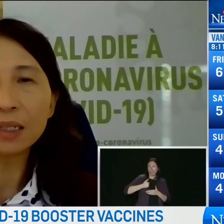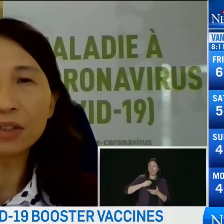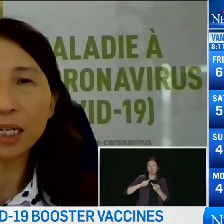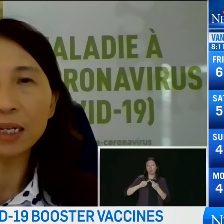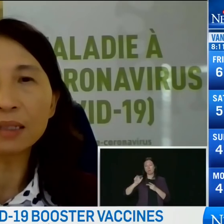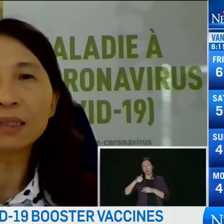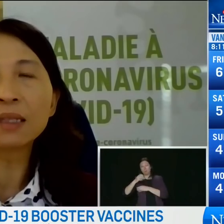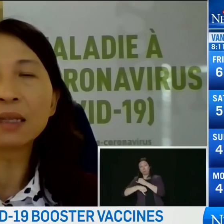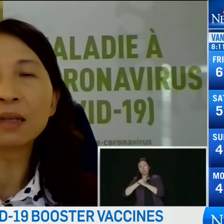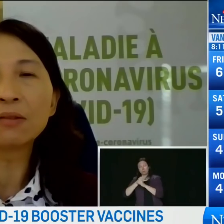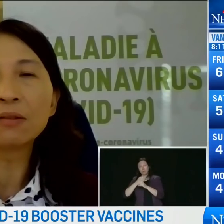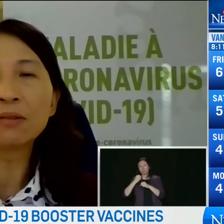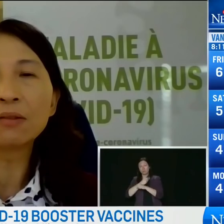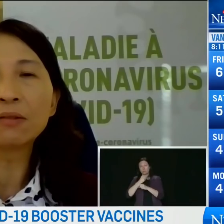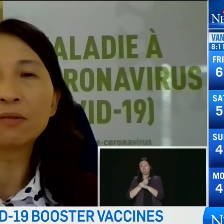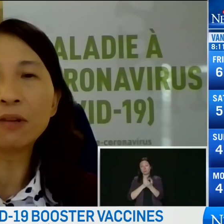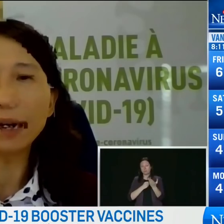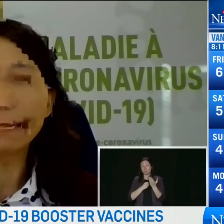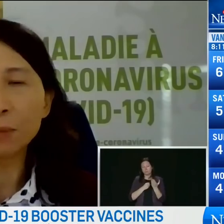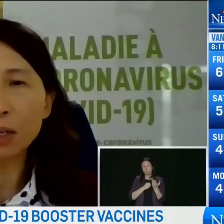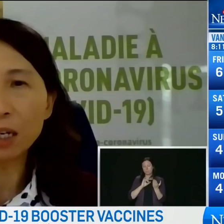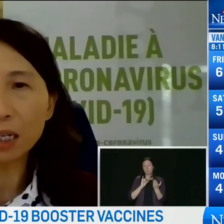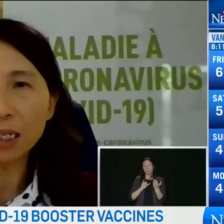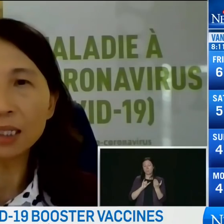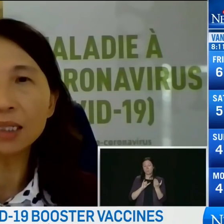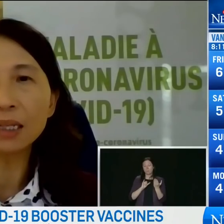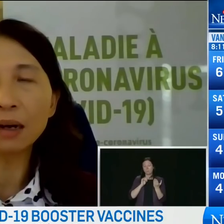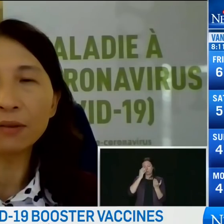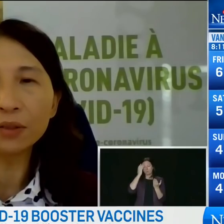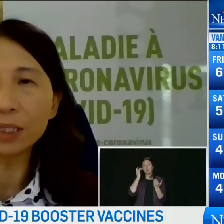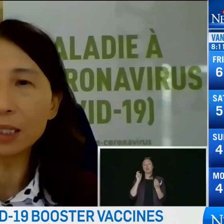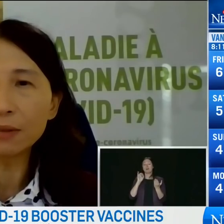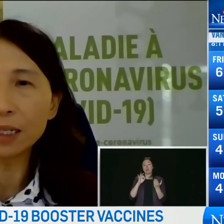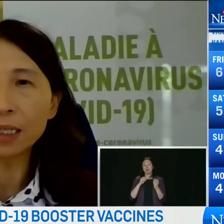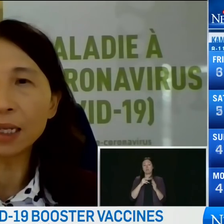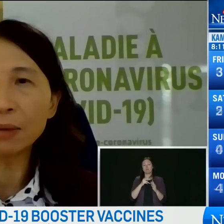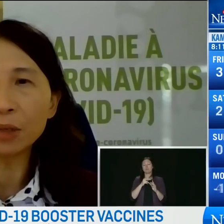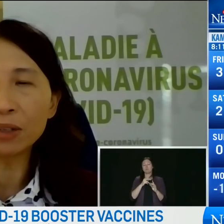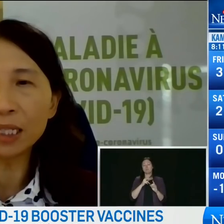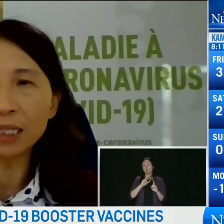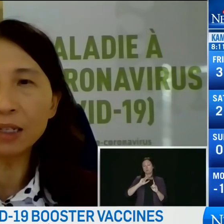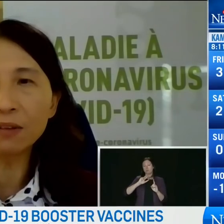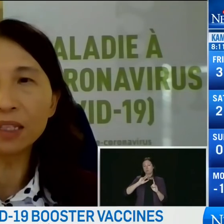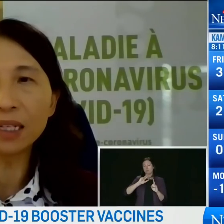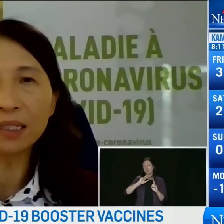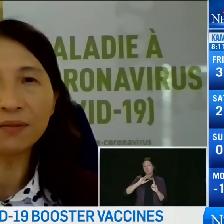YOUNG ADULTS, NACI CONSIDERS NEW